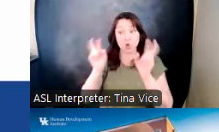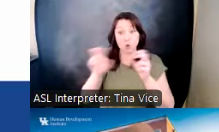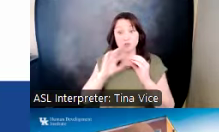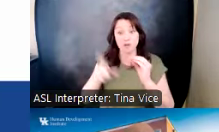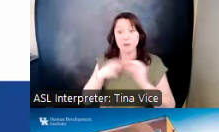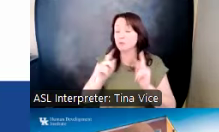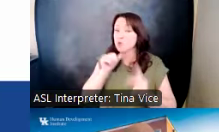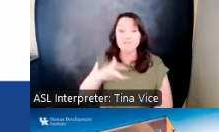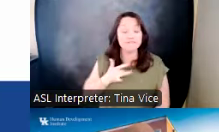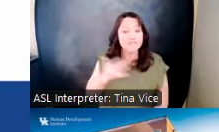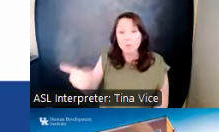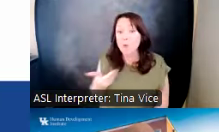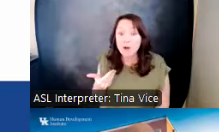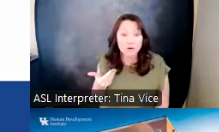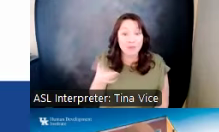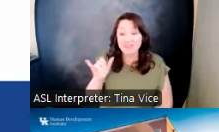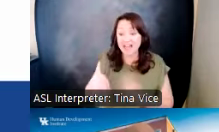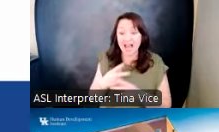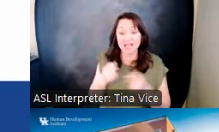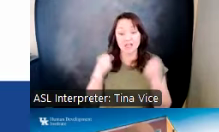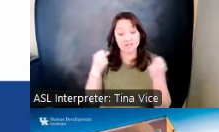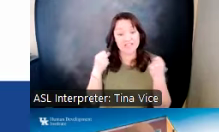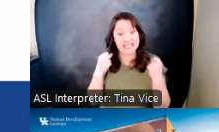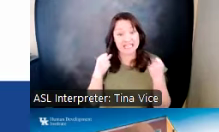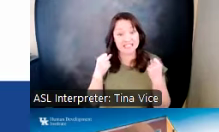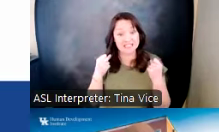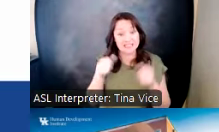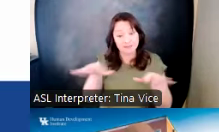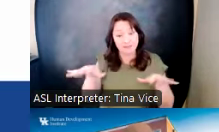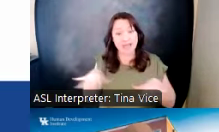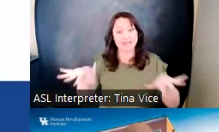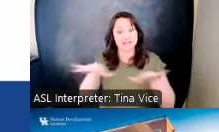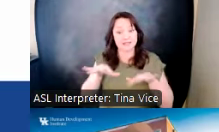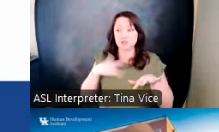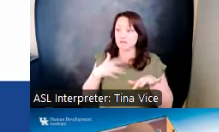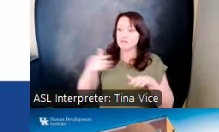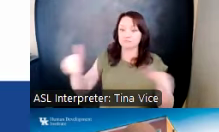spaces. So having that attitudinal barrier and feeling welcomed and then the resources. So that can be the